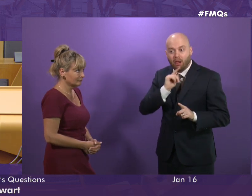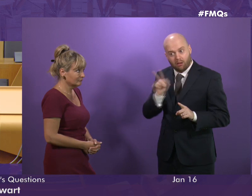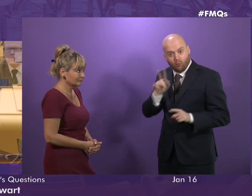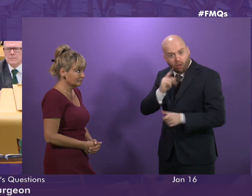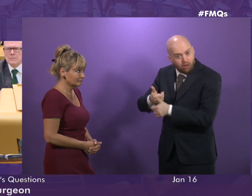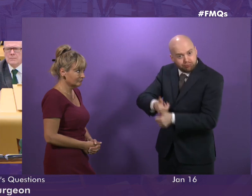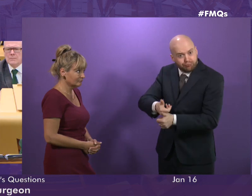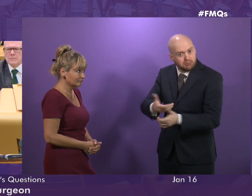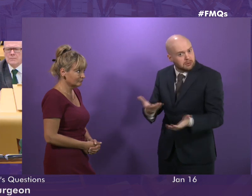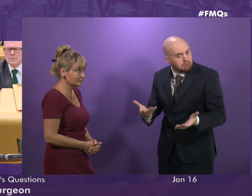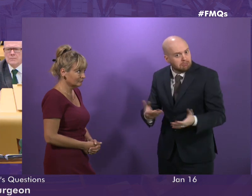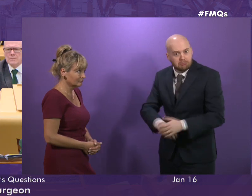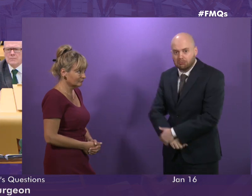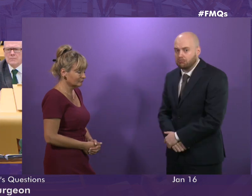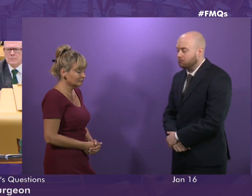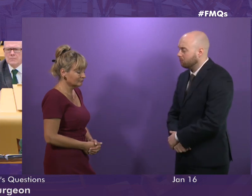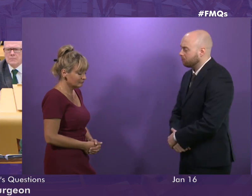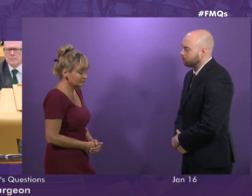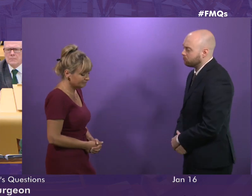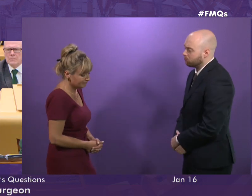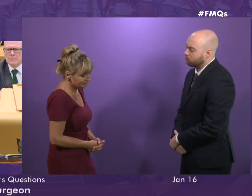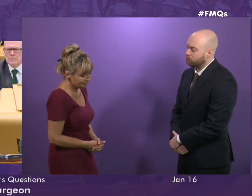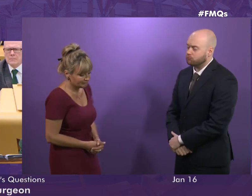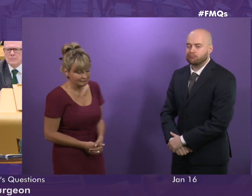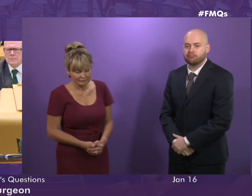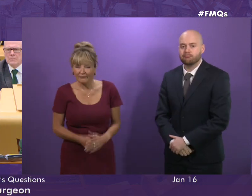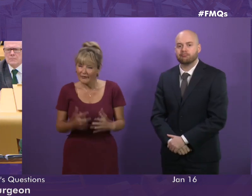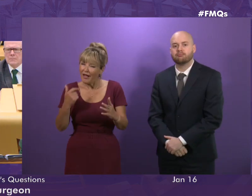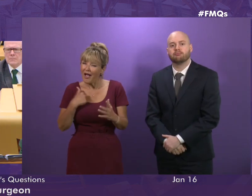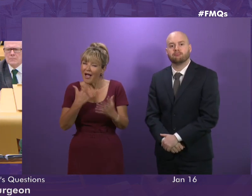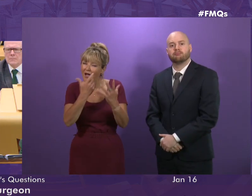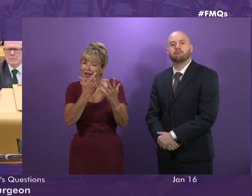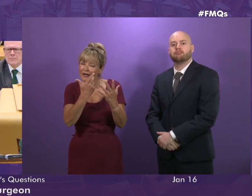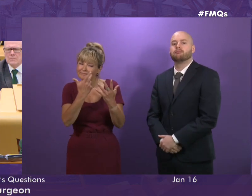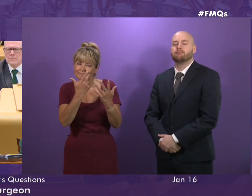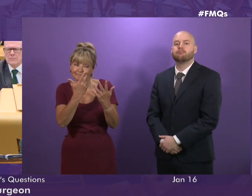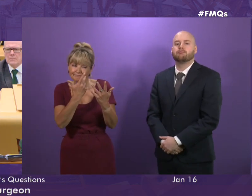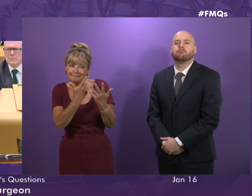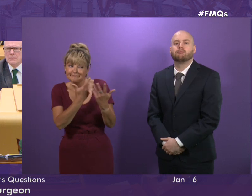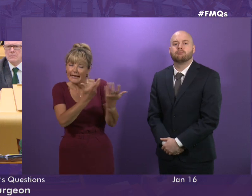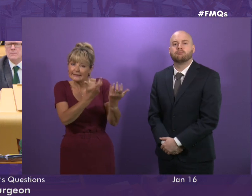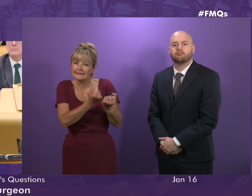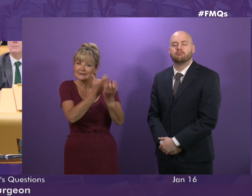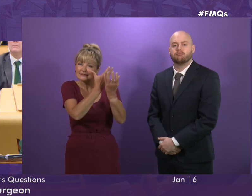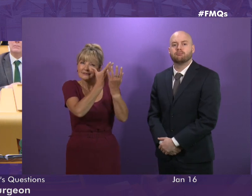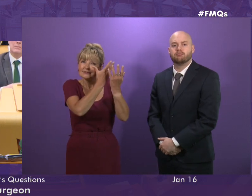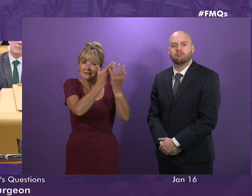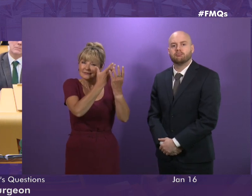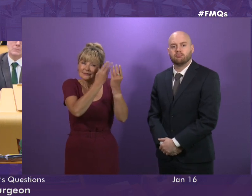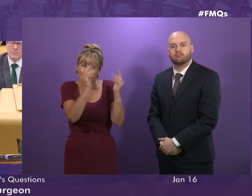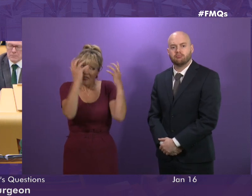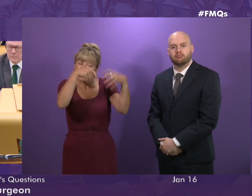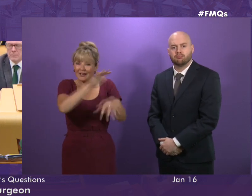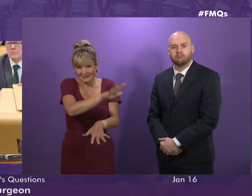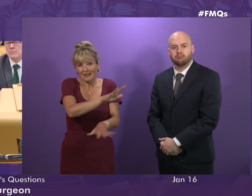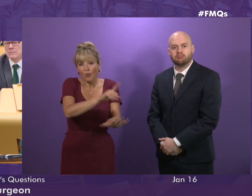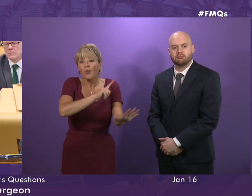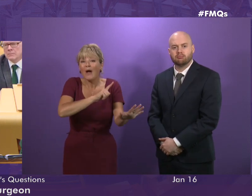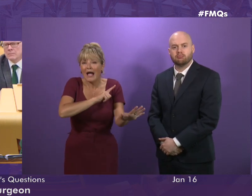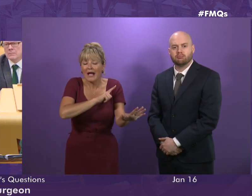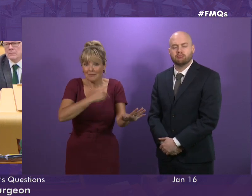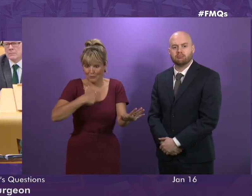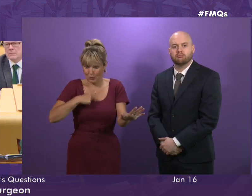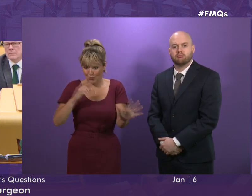I of course share some of that concern. It is because we have concerns about the impact